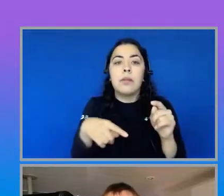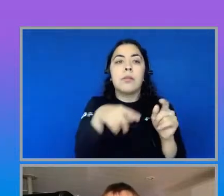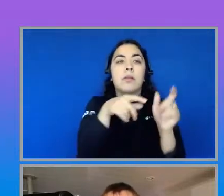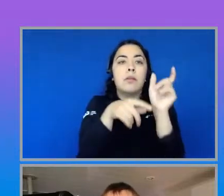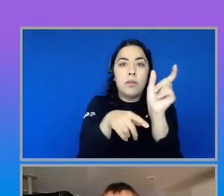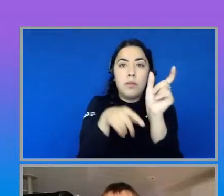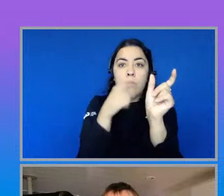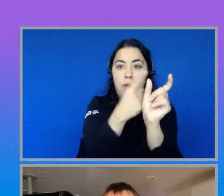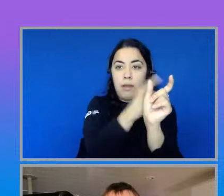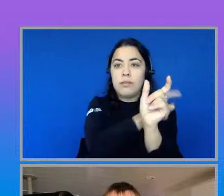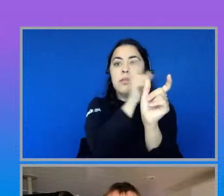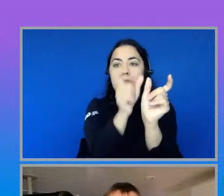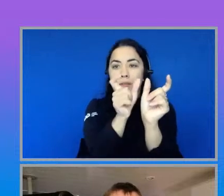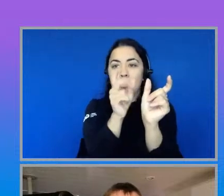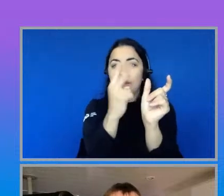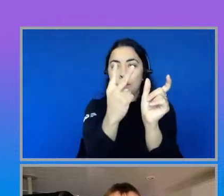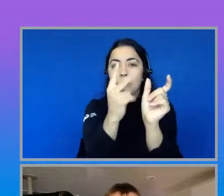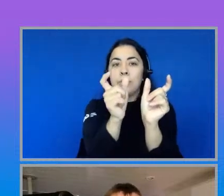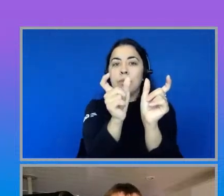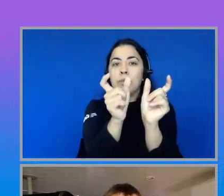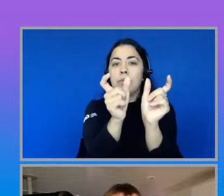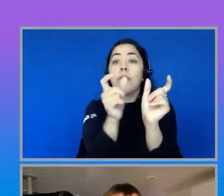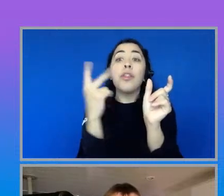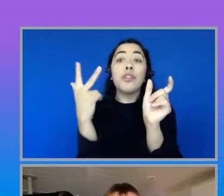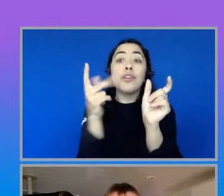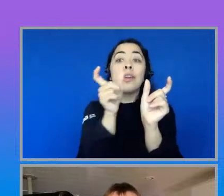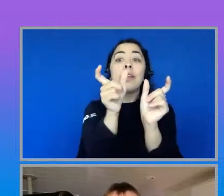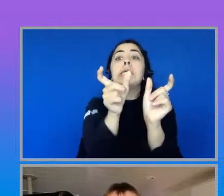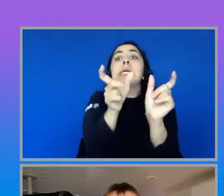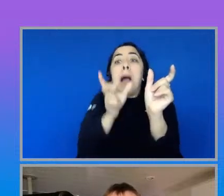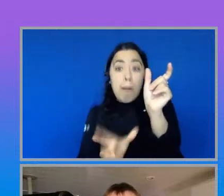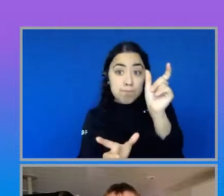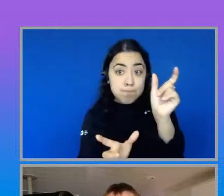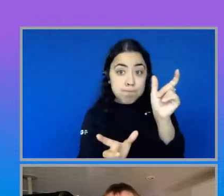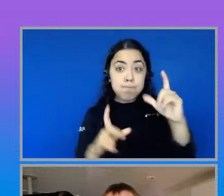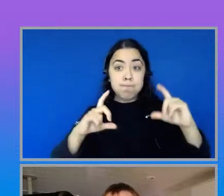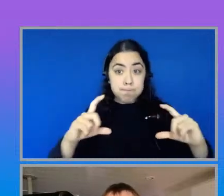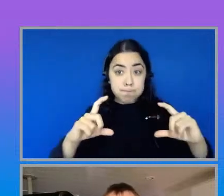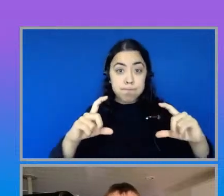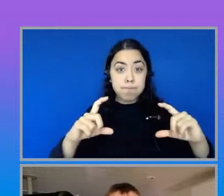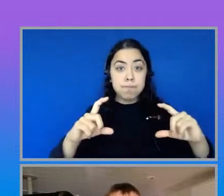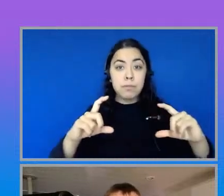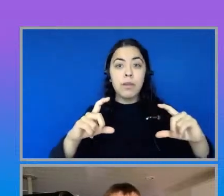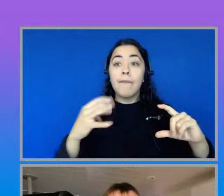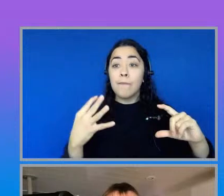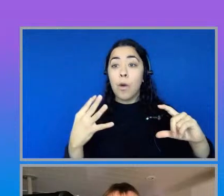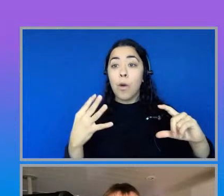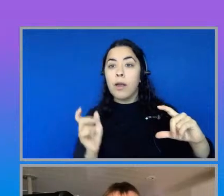lay out item one, then item two, and then because item three has moved down to the next row, grid